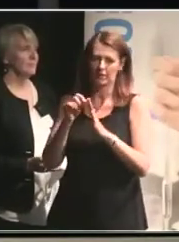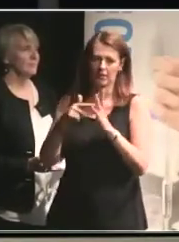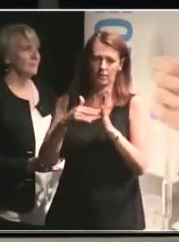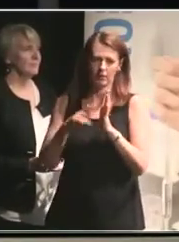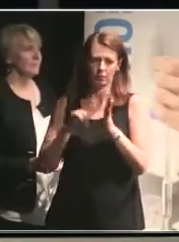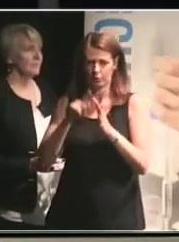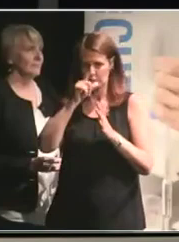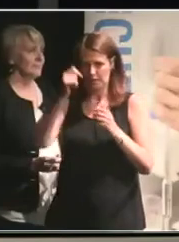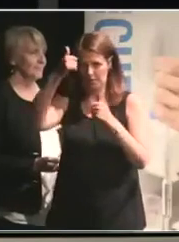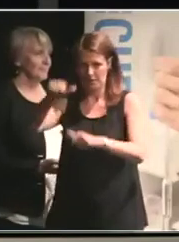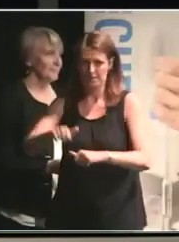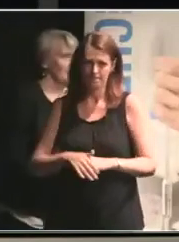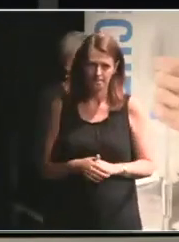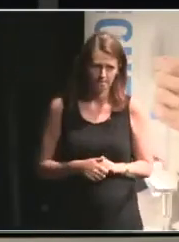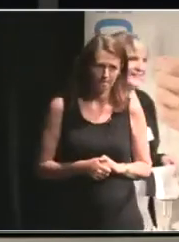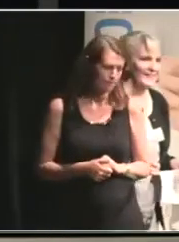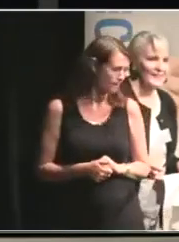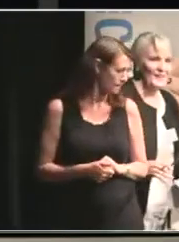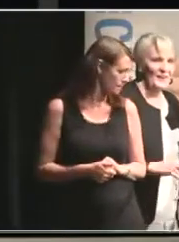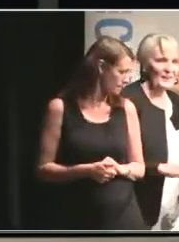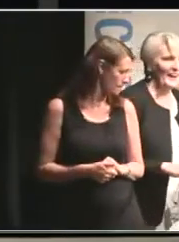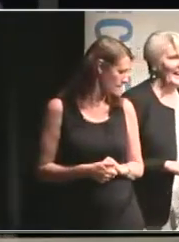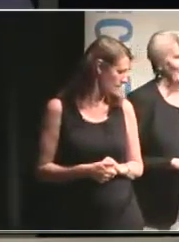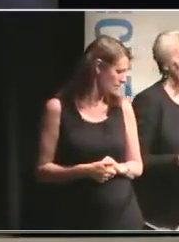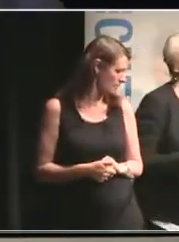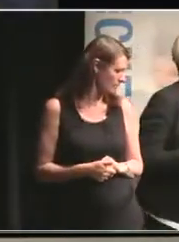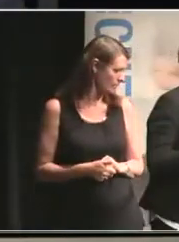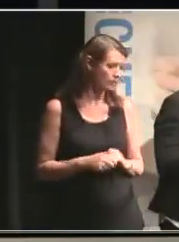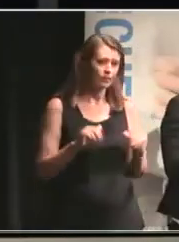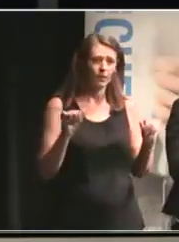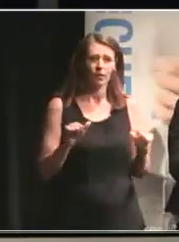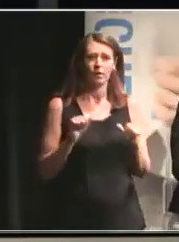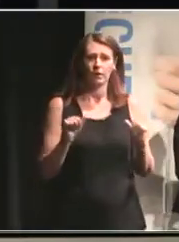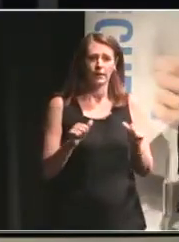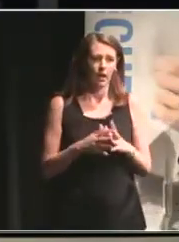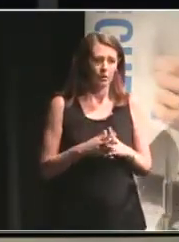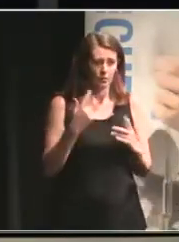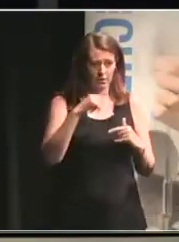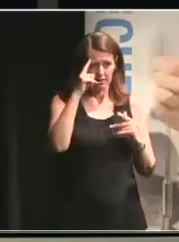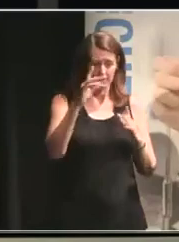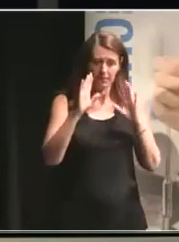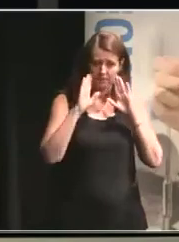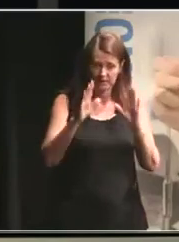Okay, look I think this has been fantastic I say it's